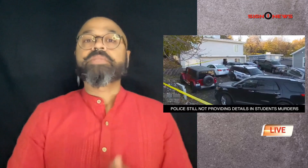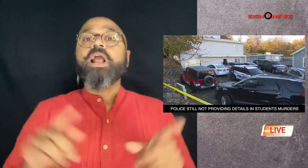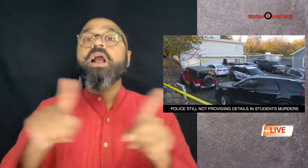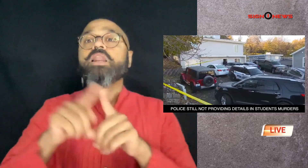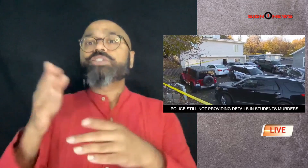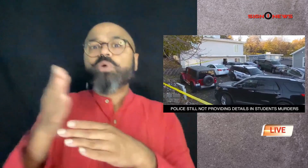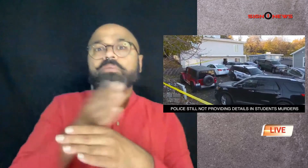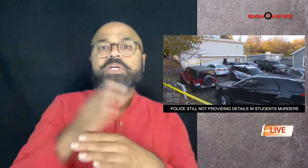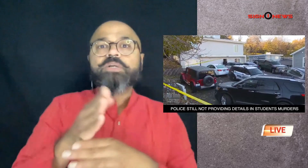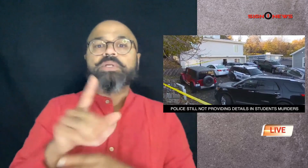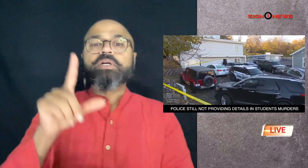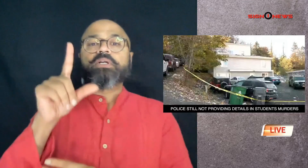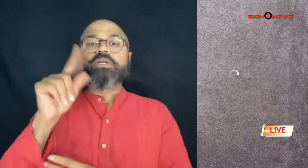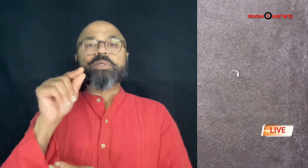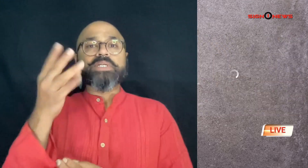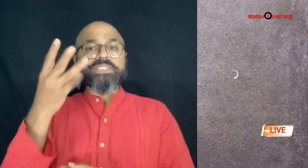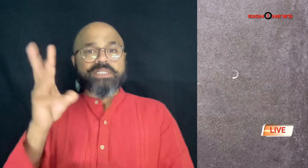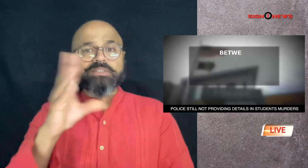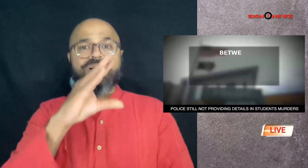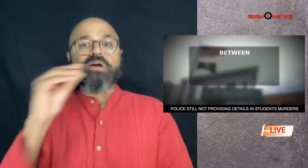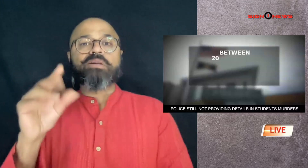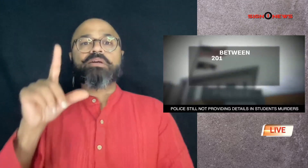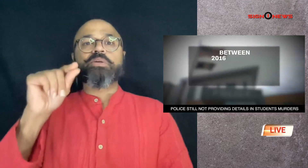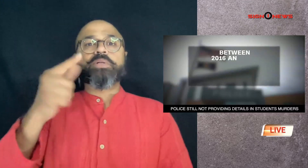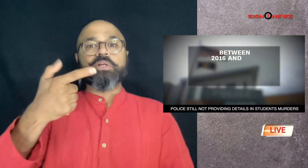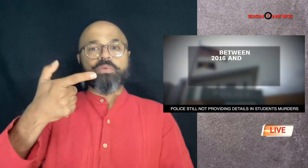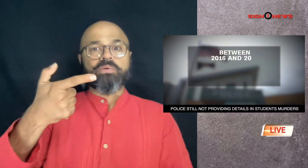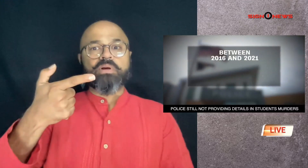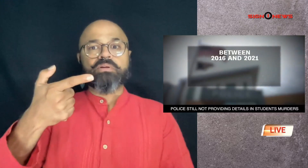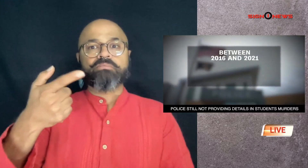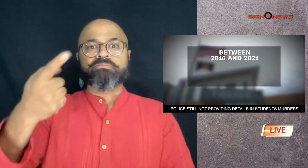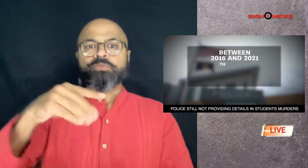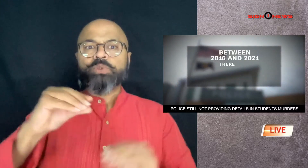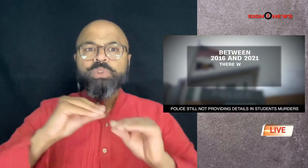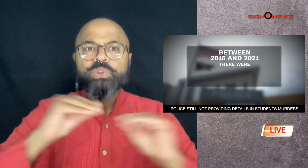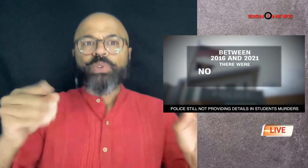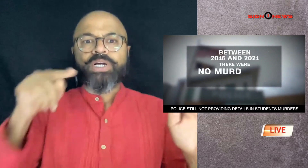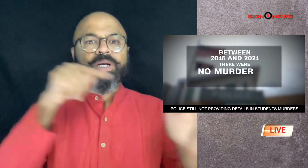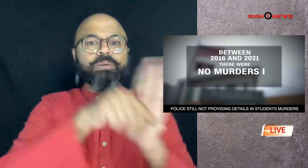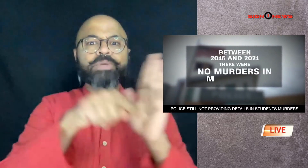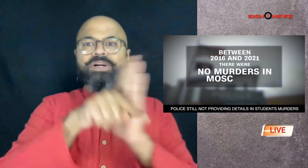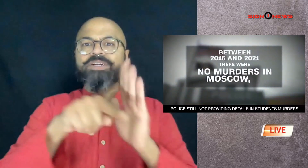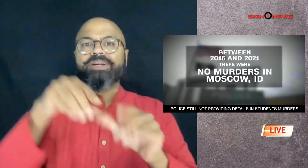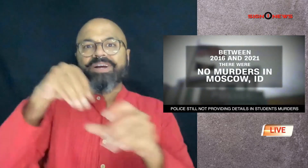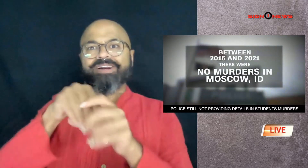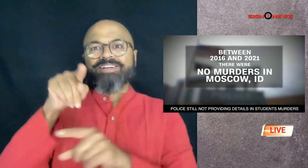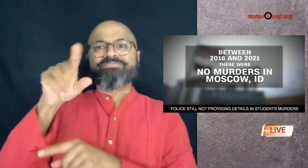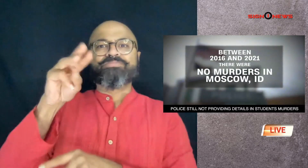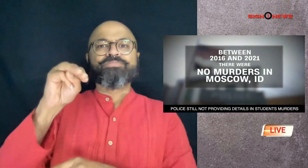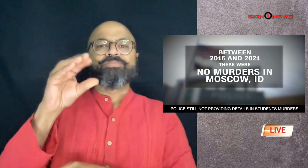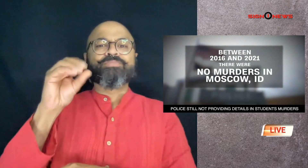also between 2016 and 2021 there were no murders in Moscow Idaho